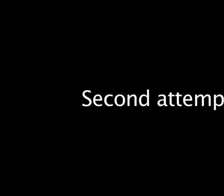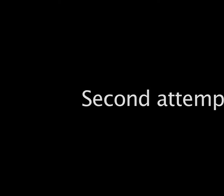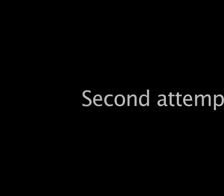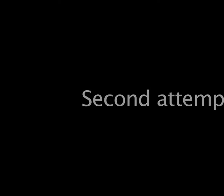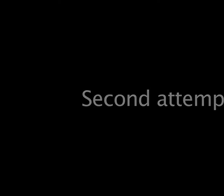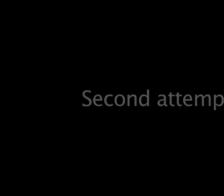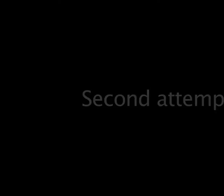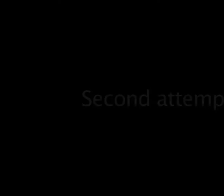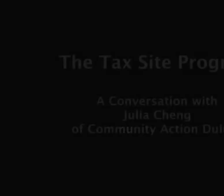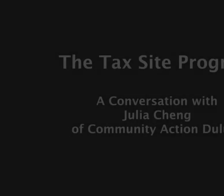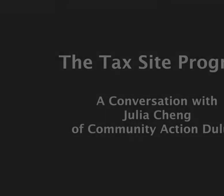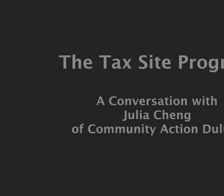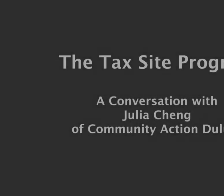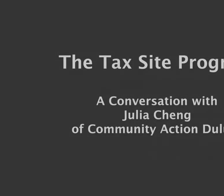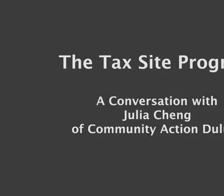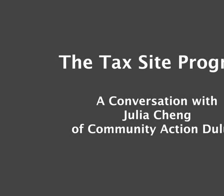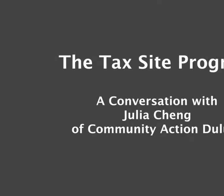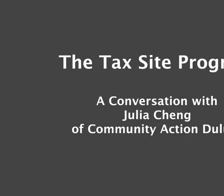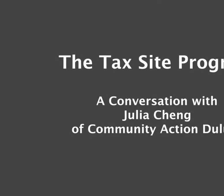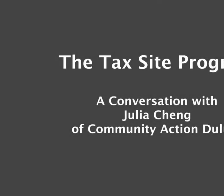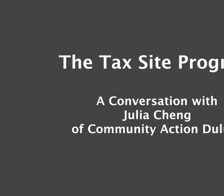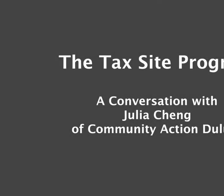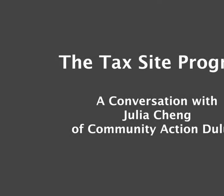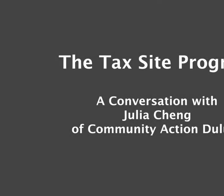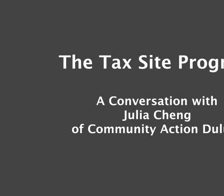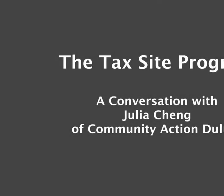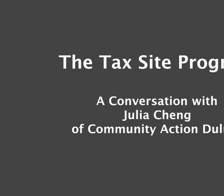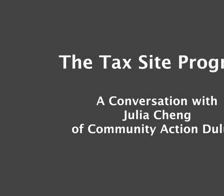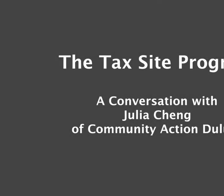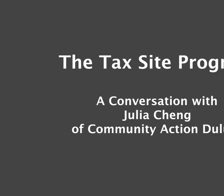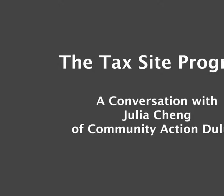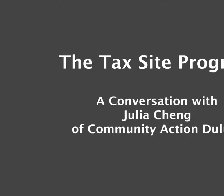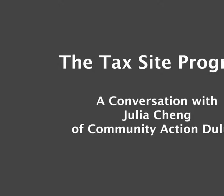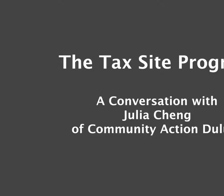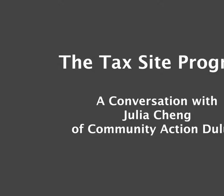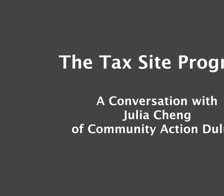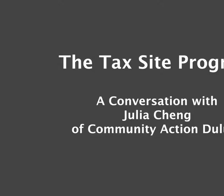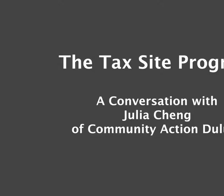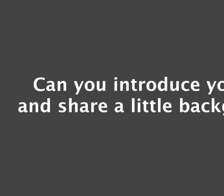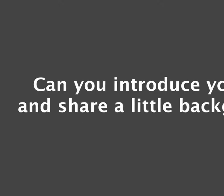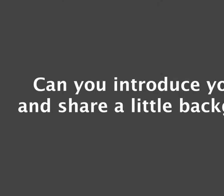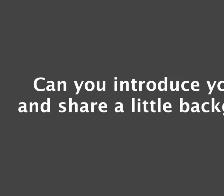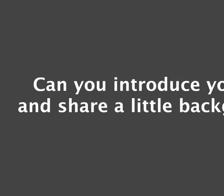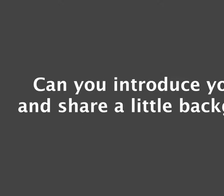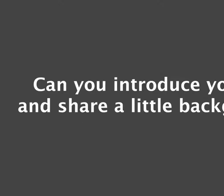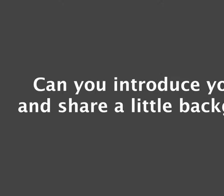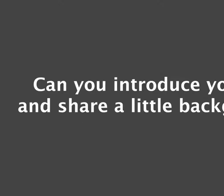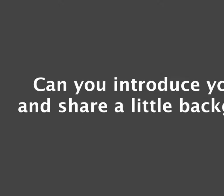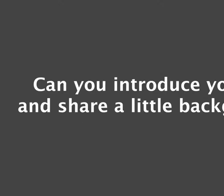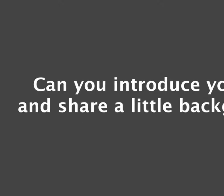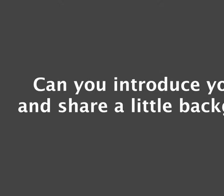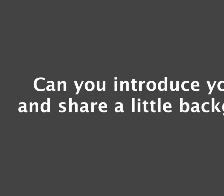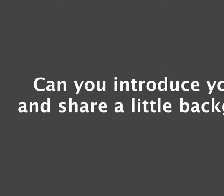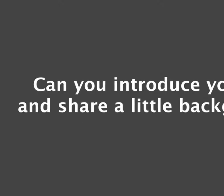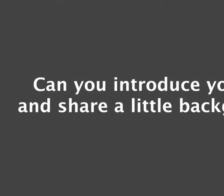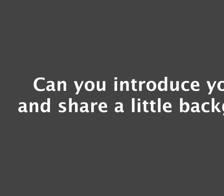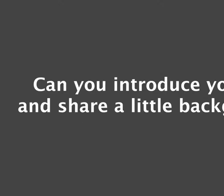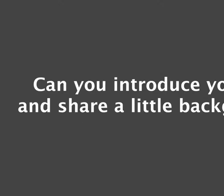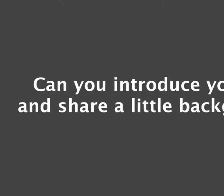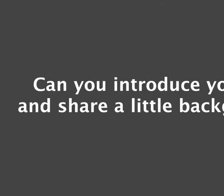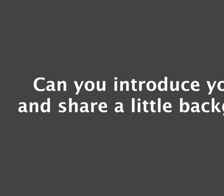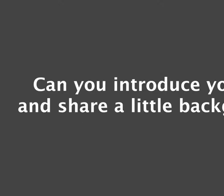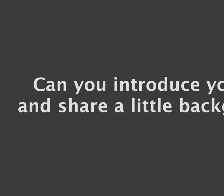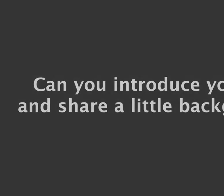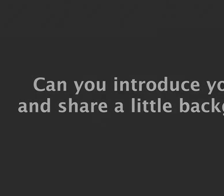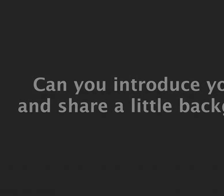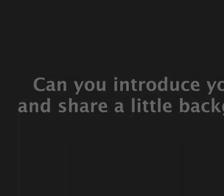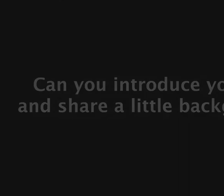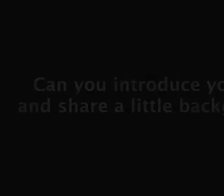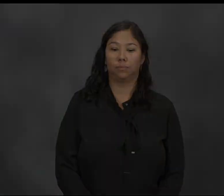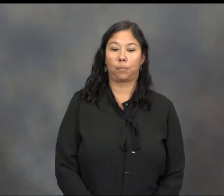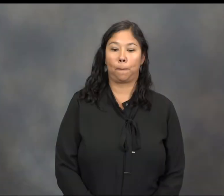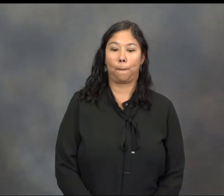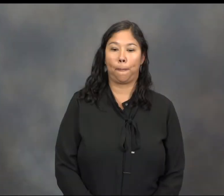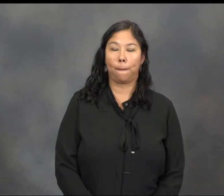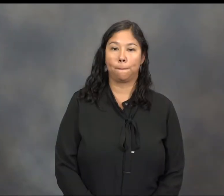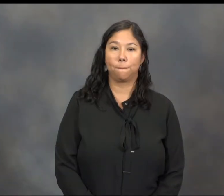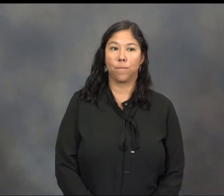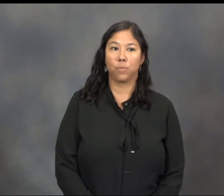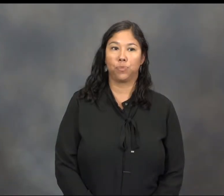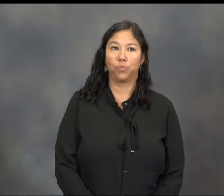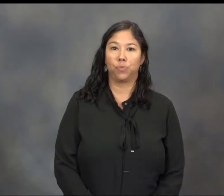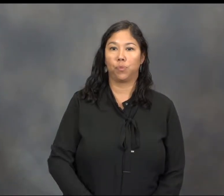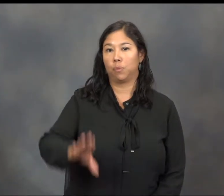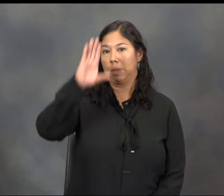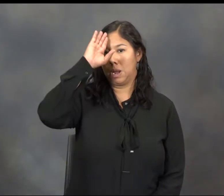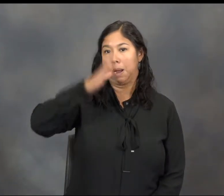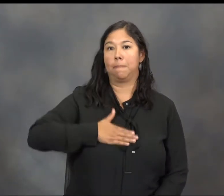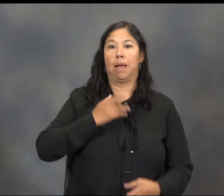Hi. My name is Julia Cheng